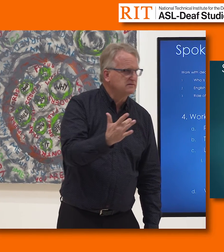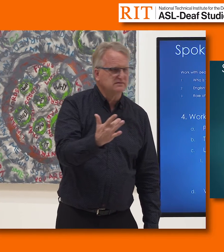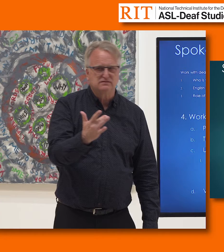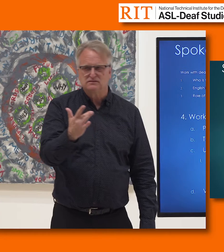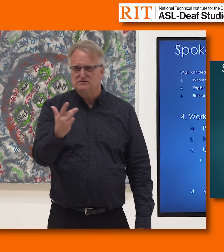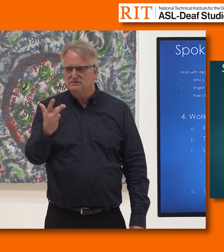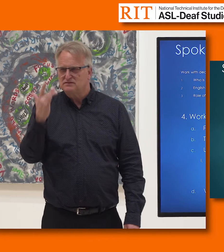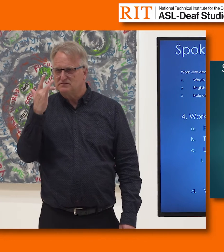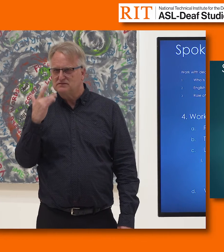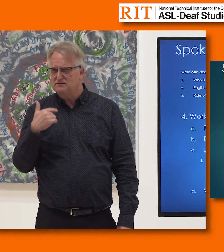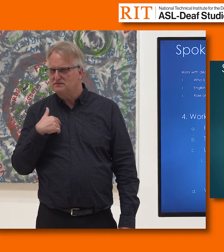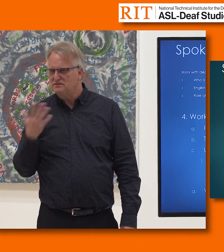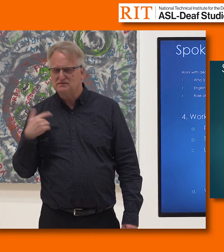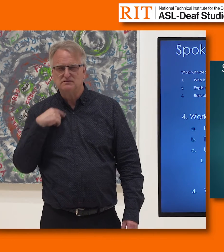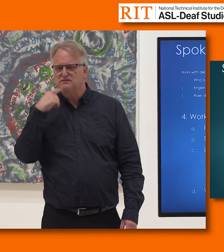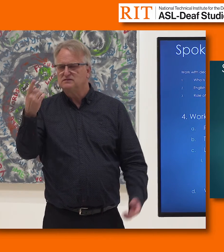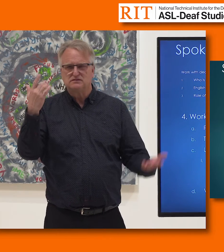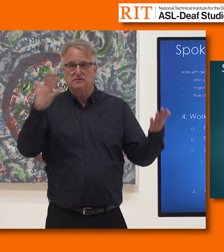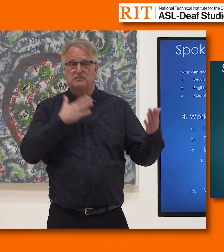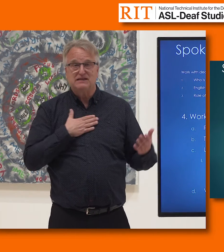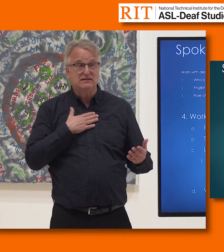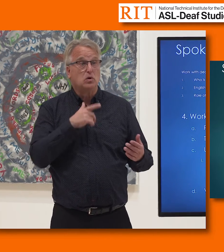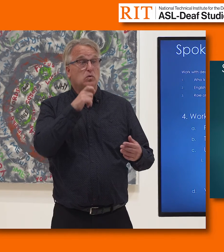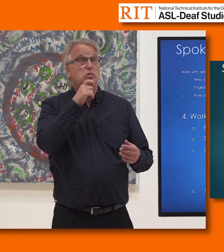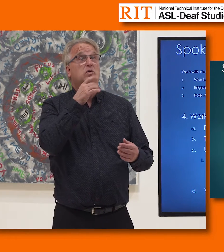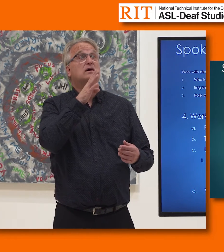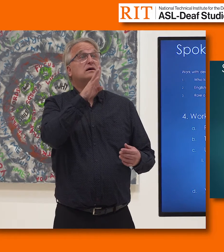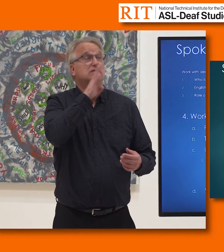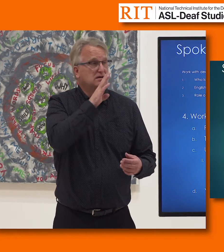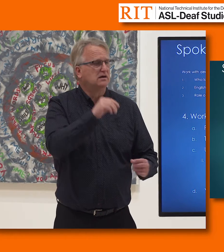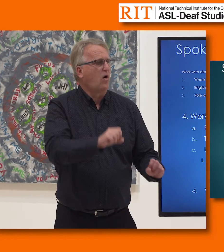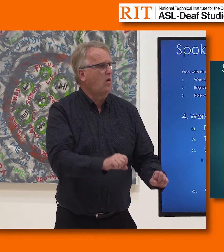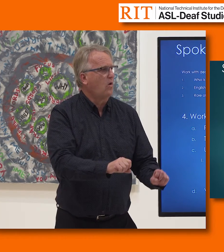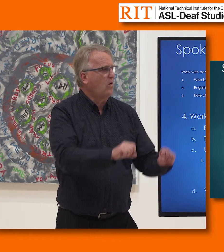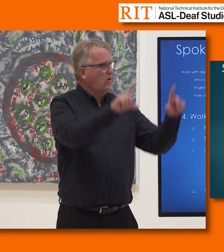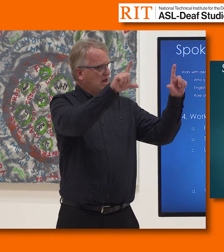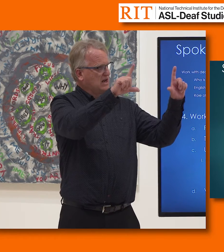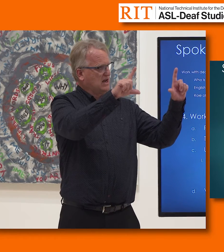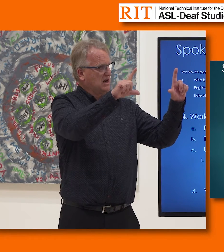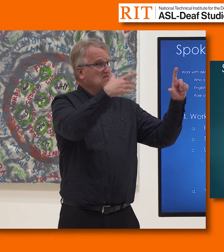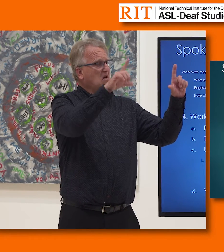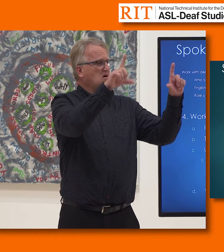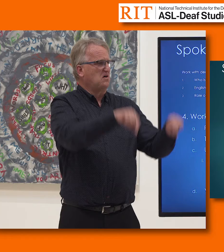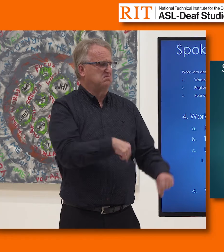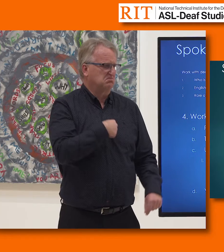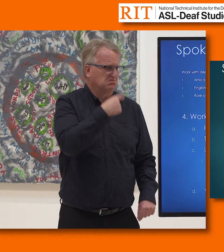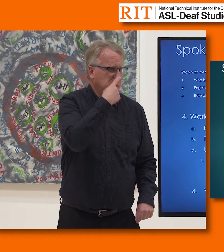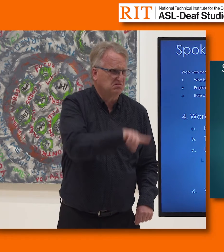and you had everyone with their cameras off, it was very difficult to know who was speaking and to be engaged.